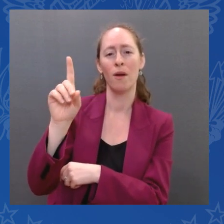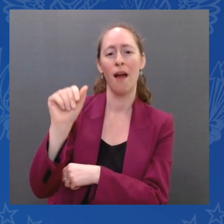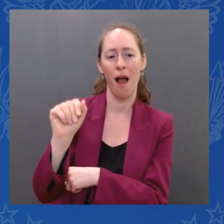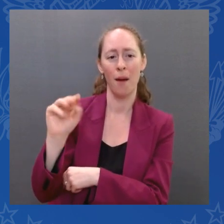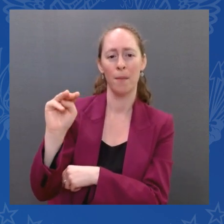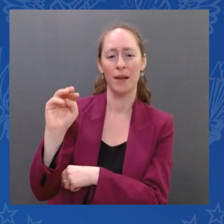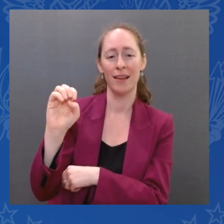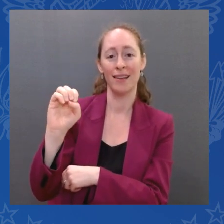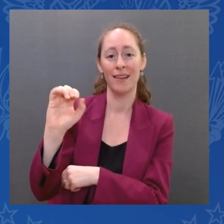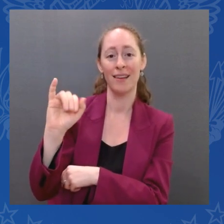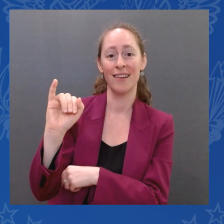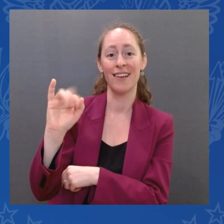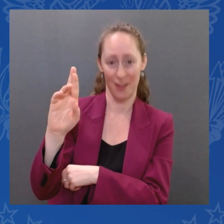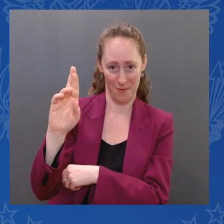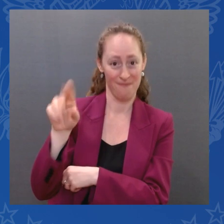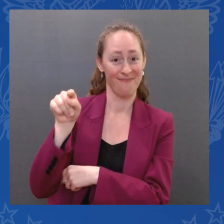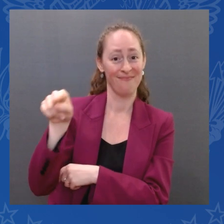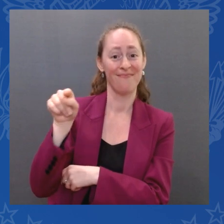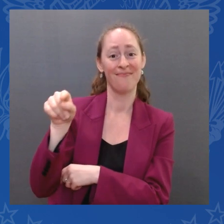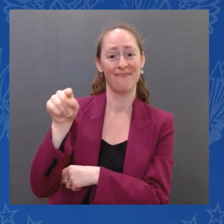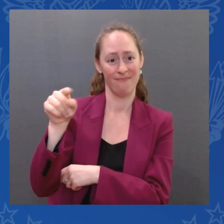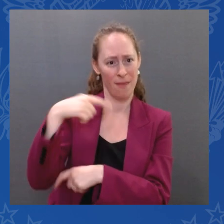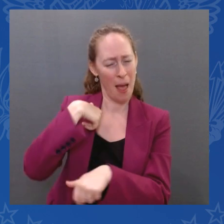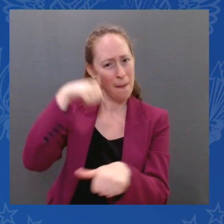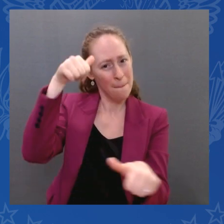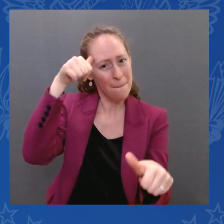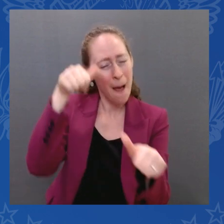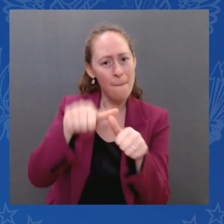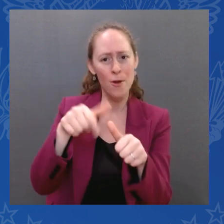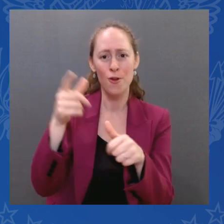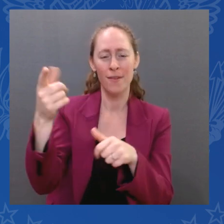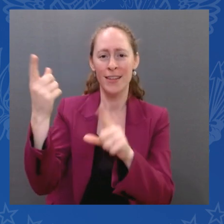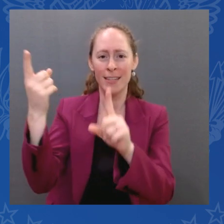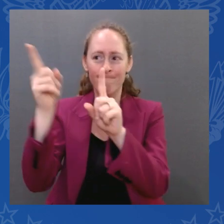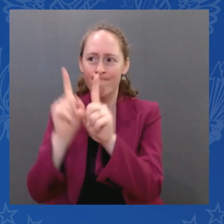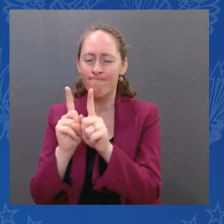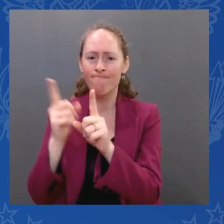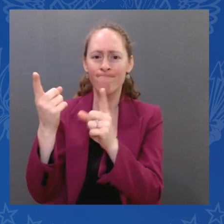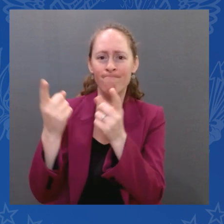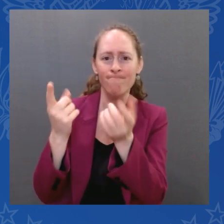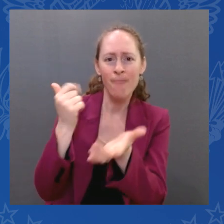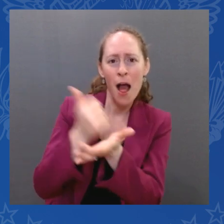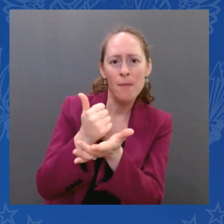and I realize that I had the great honor of living part of the great history of this great --